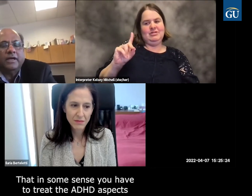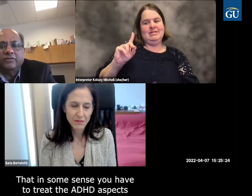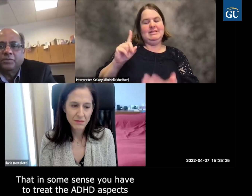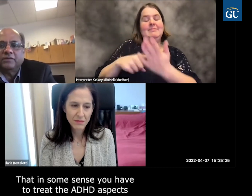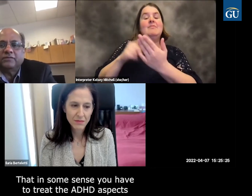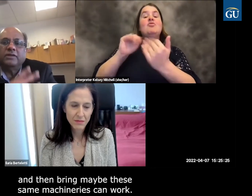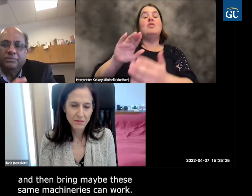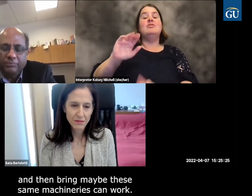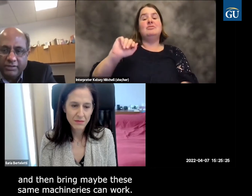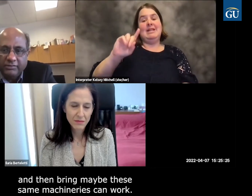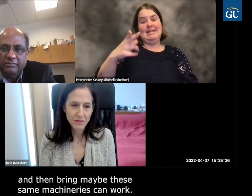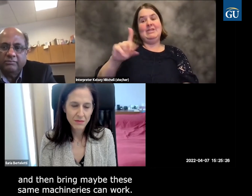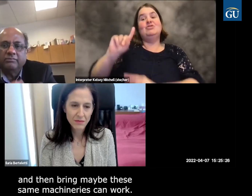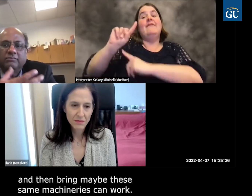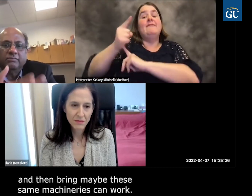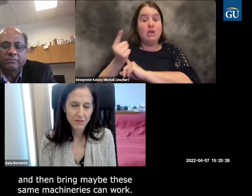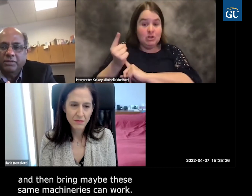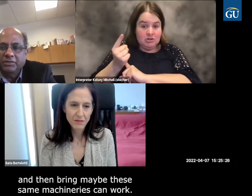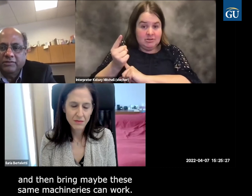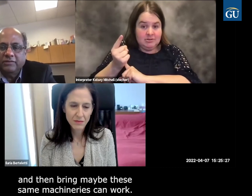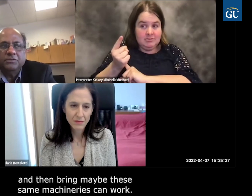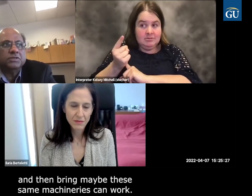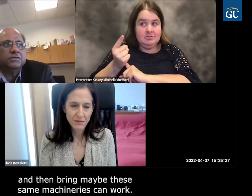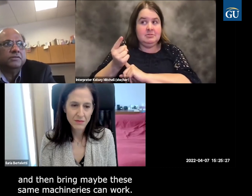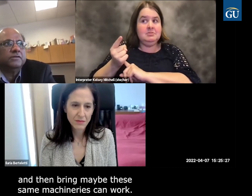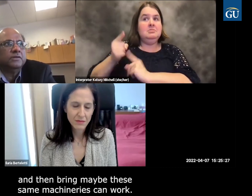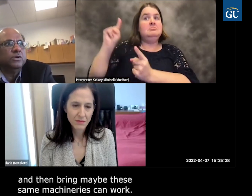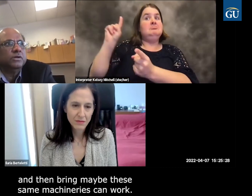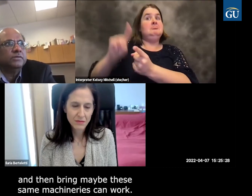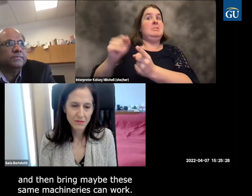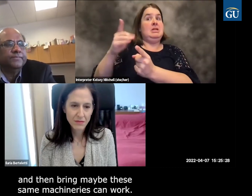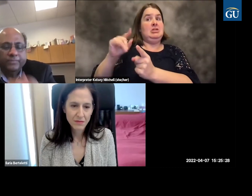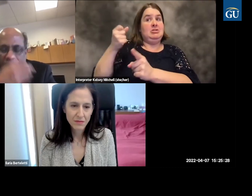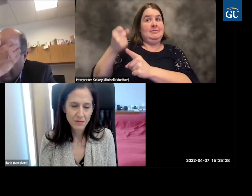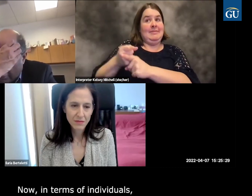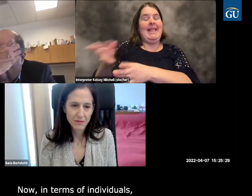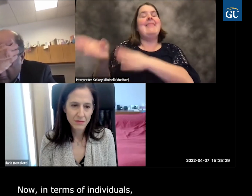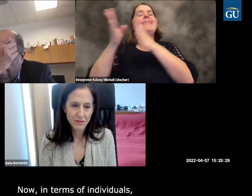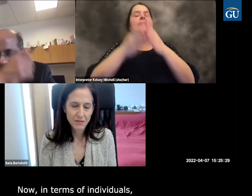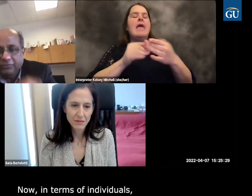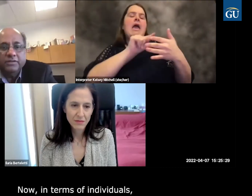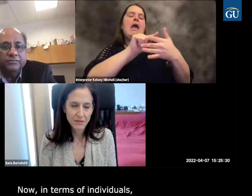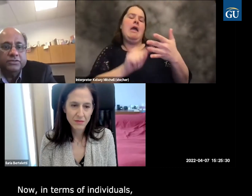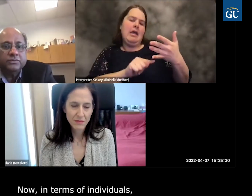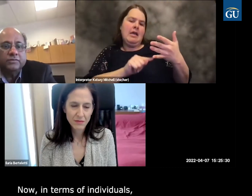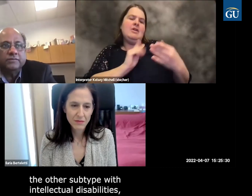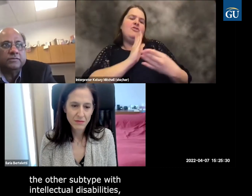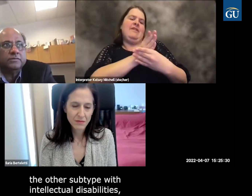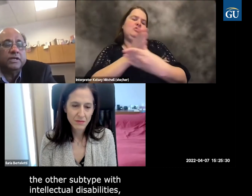aspects and then bring maybe these same machineries can work